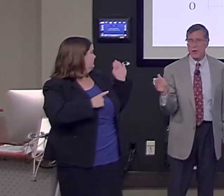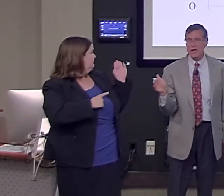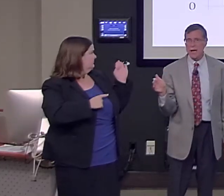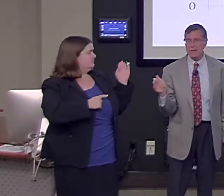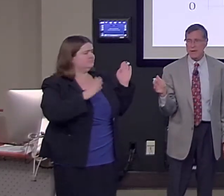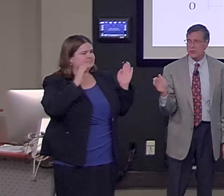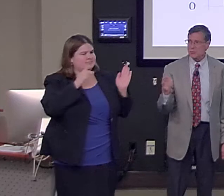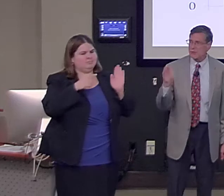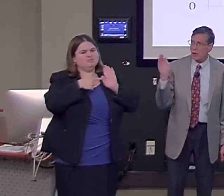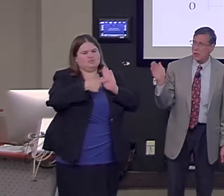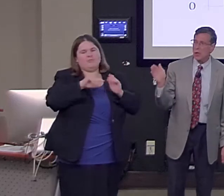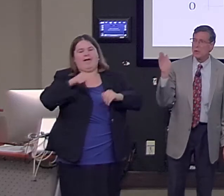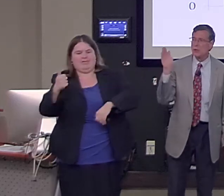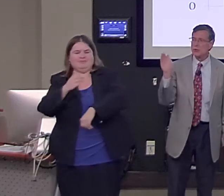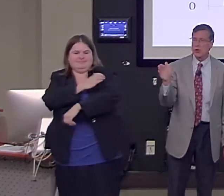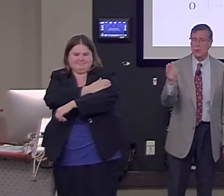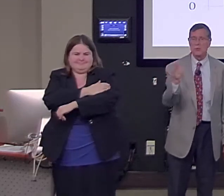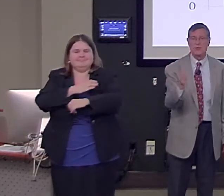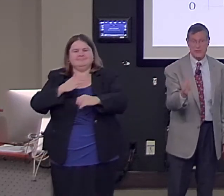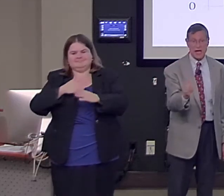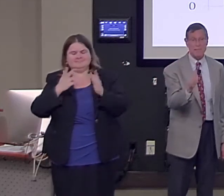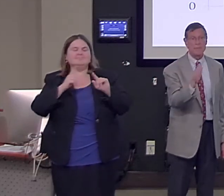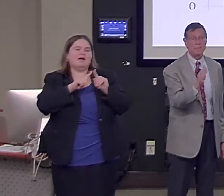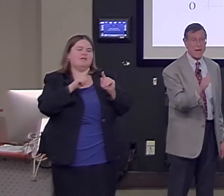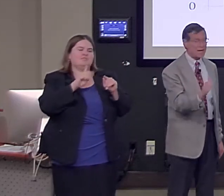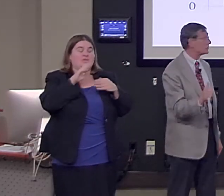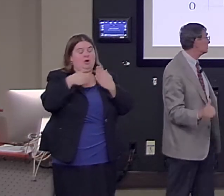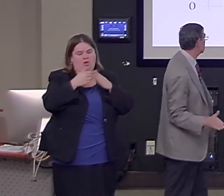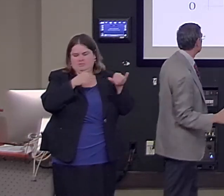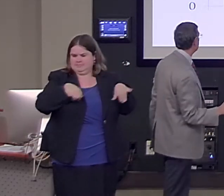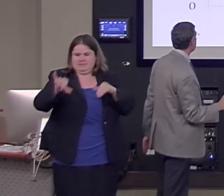the autonomic measures but they all show the same pattern.